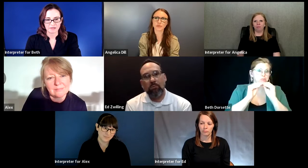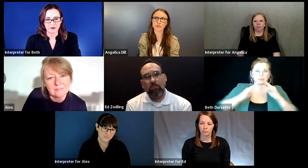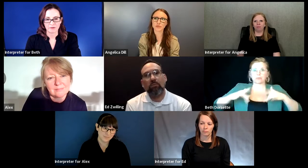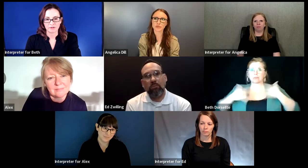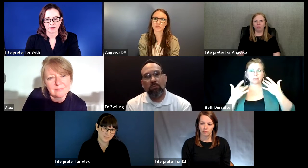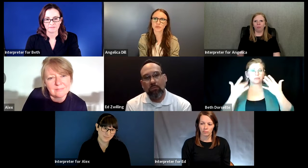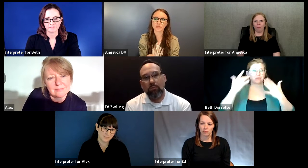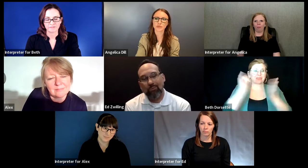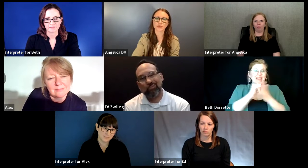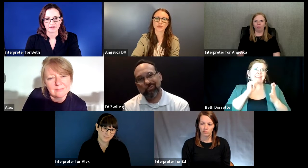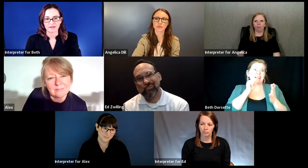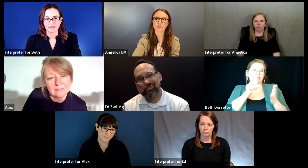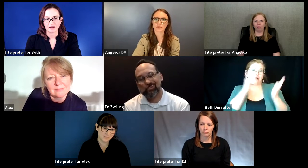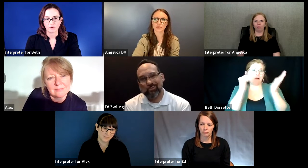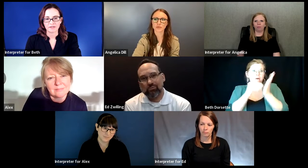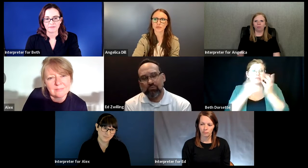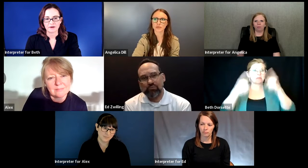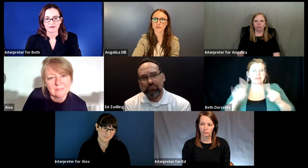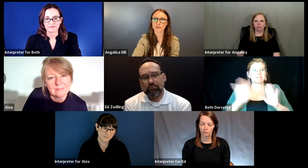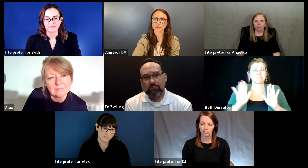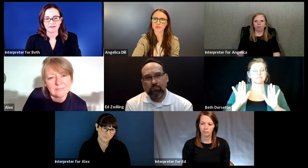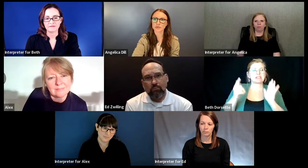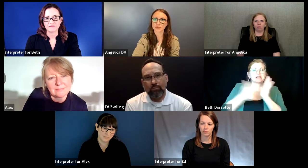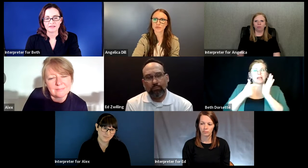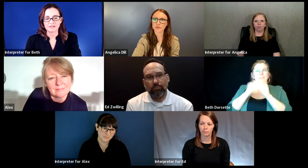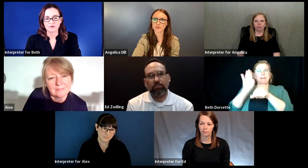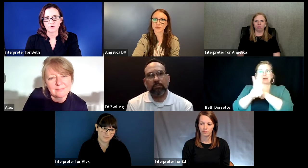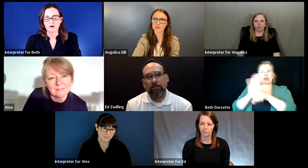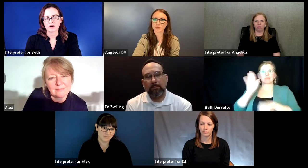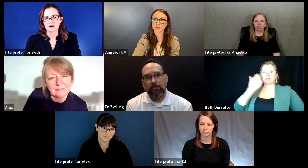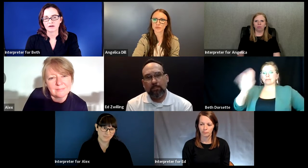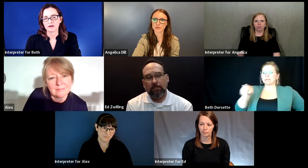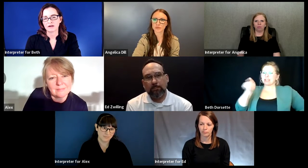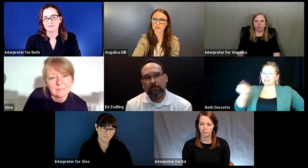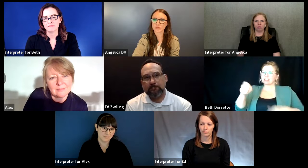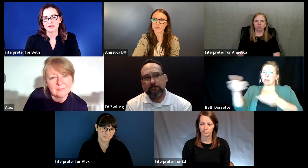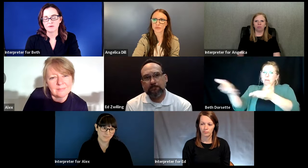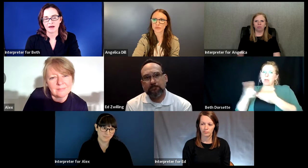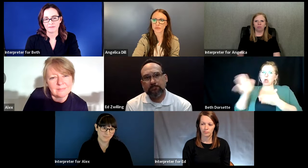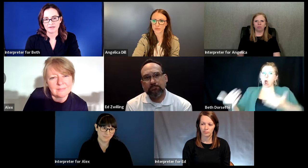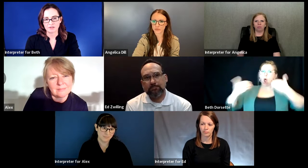about what type of events or meetings would happen.